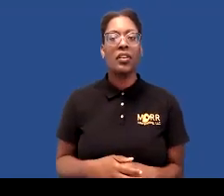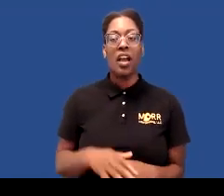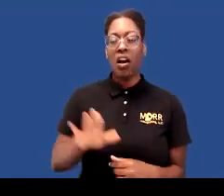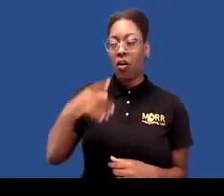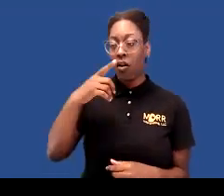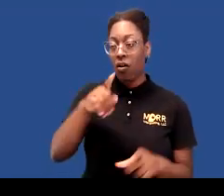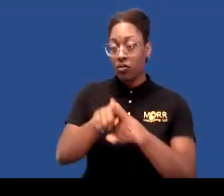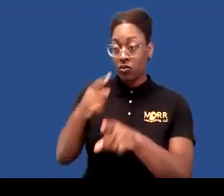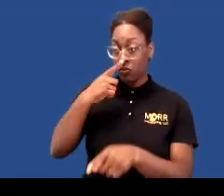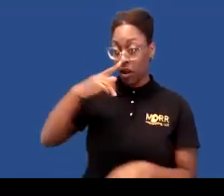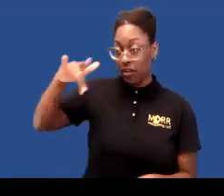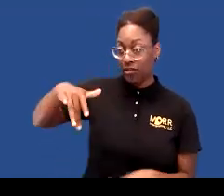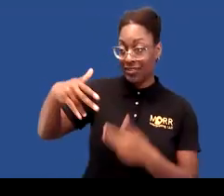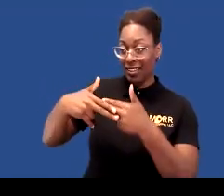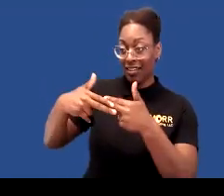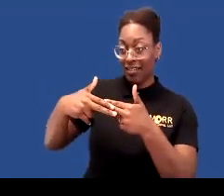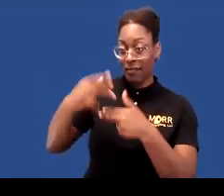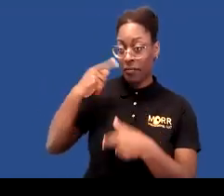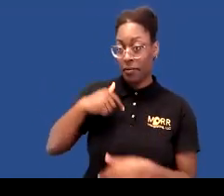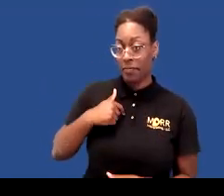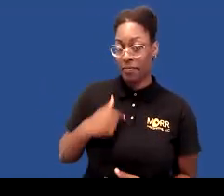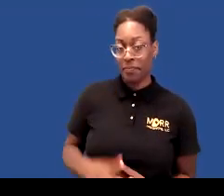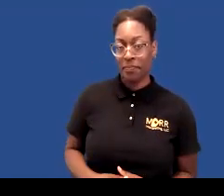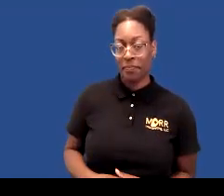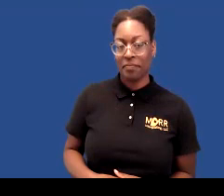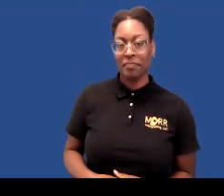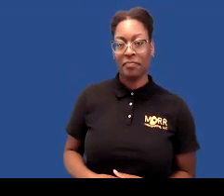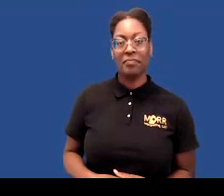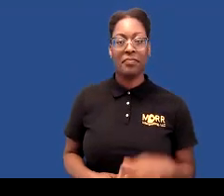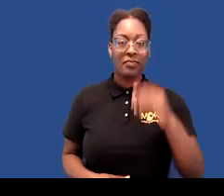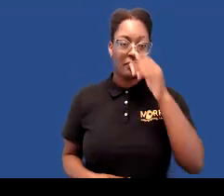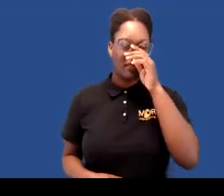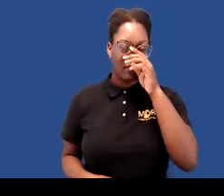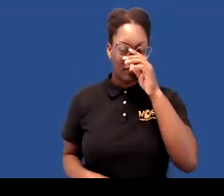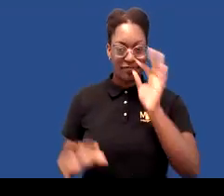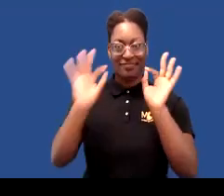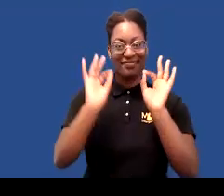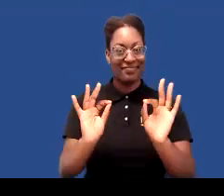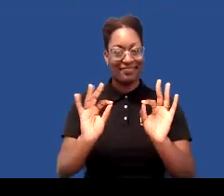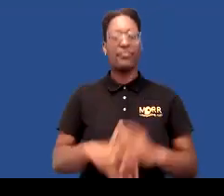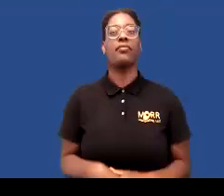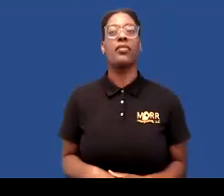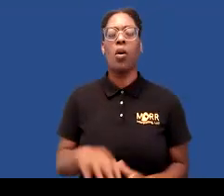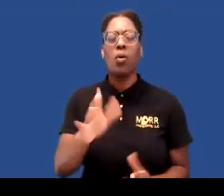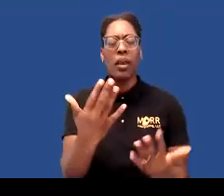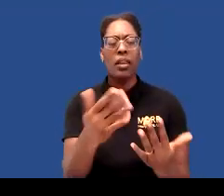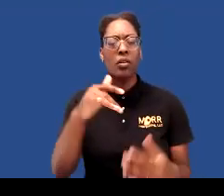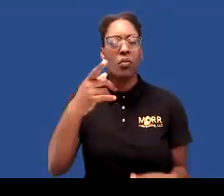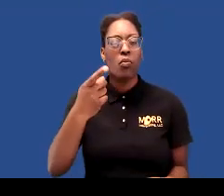sure. [Sarah, facilitator]: Perfect. Oh wait, go one more. We already